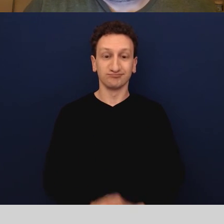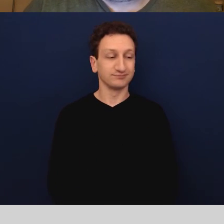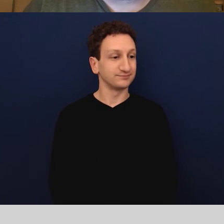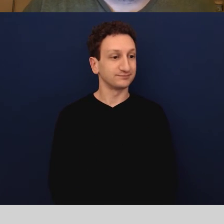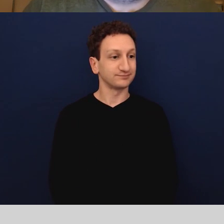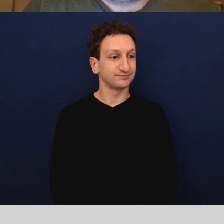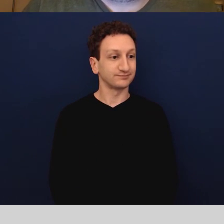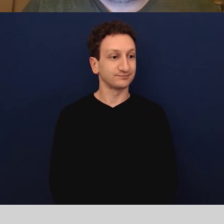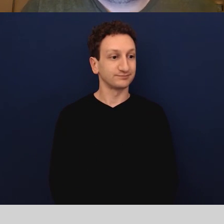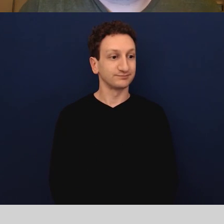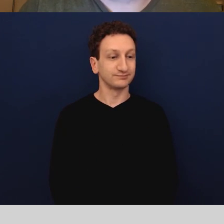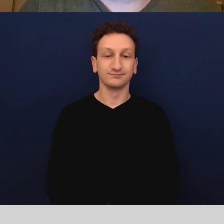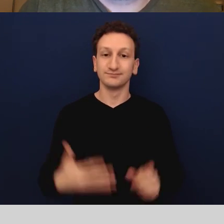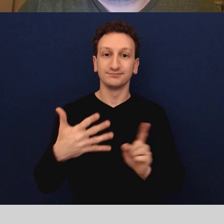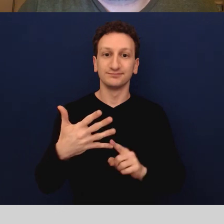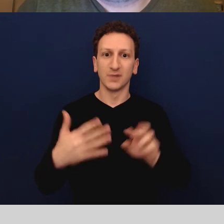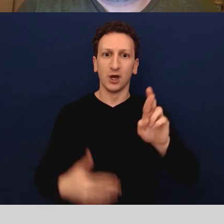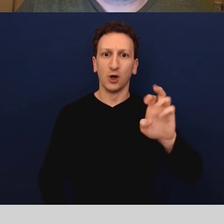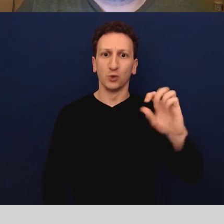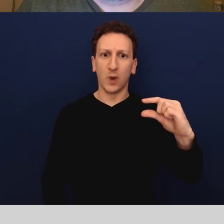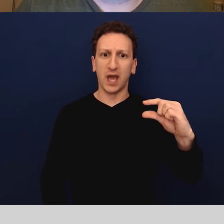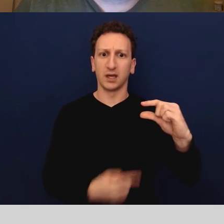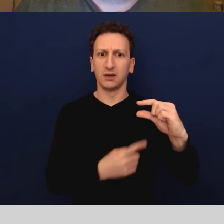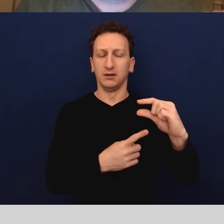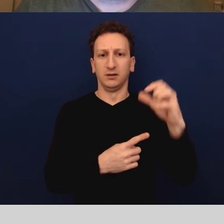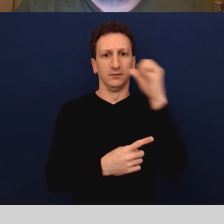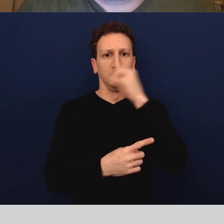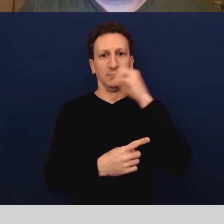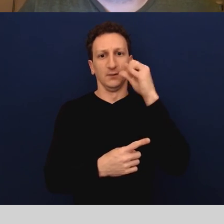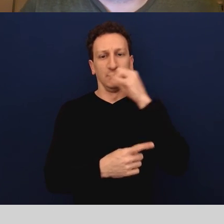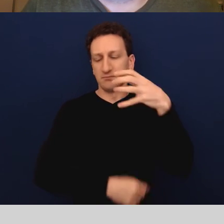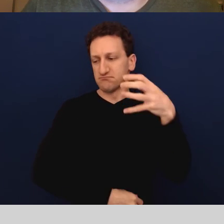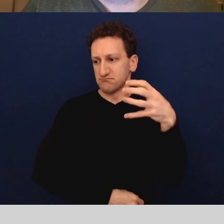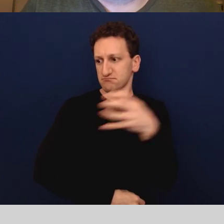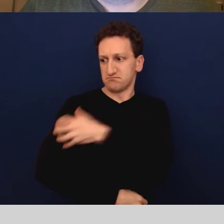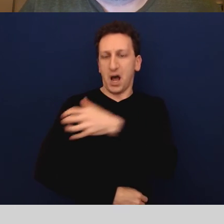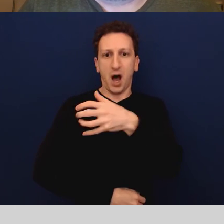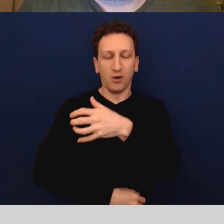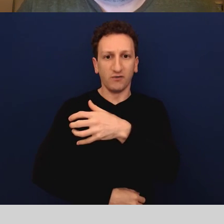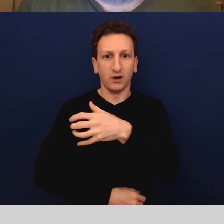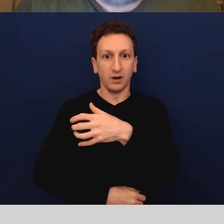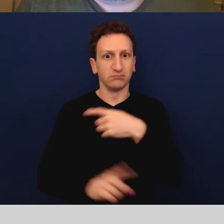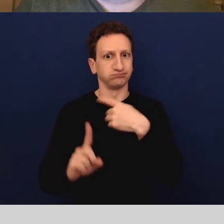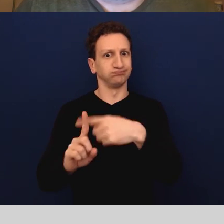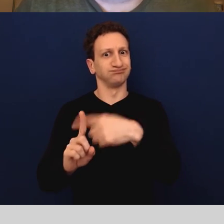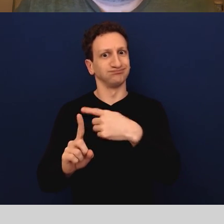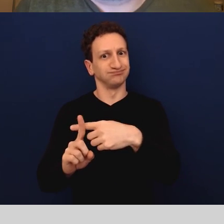Reg is super powerful. You can do whatever you want with it. The double side it's super powerful